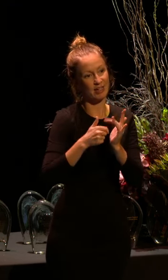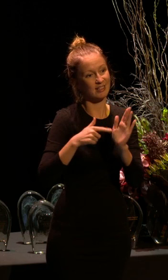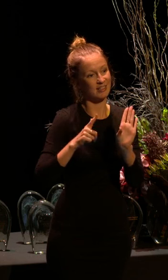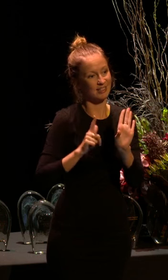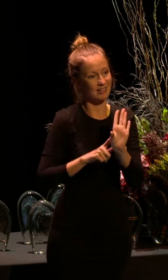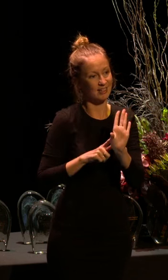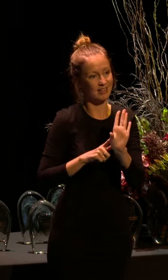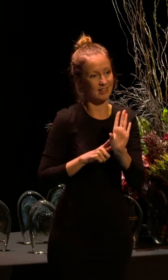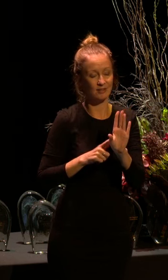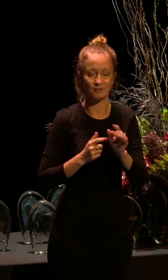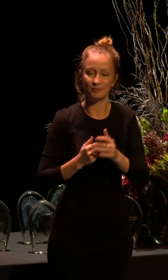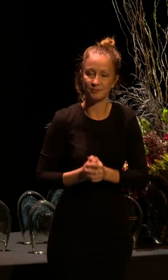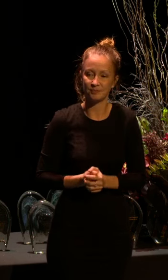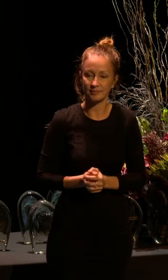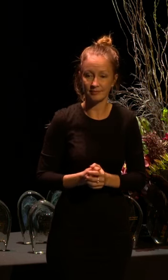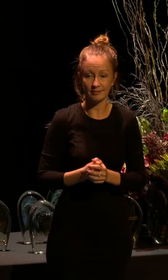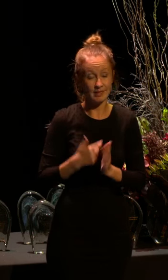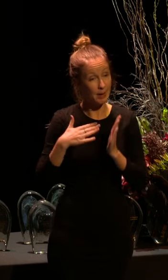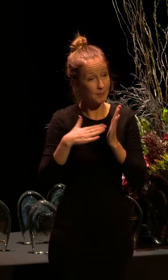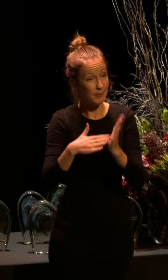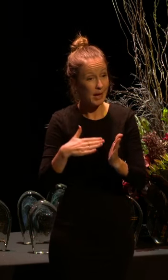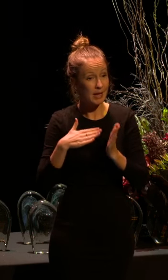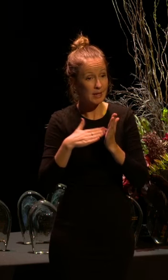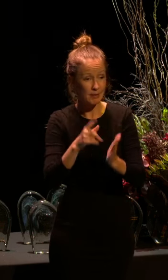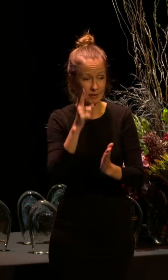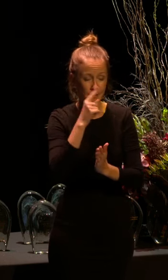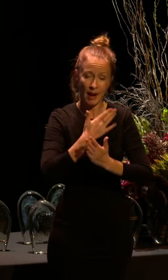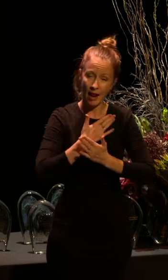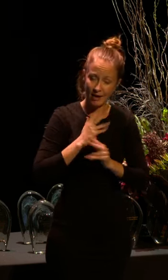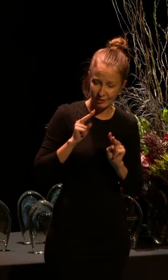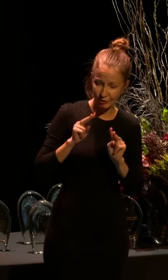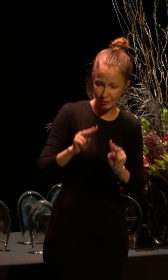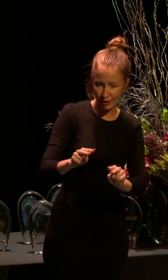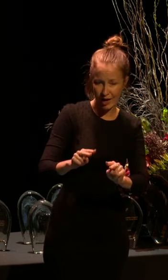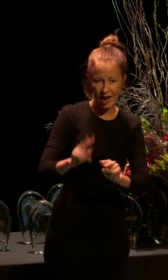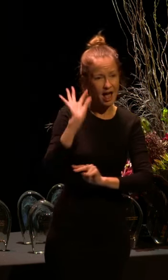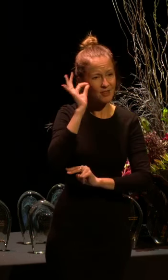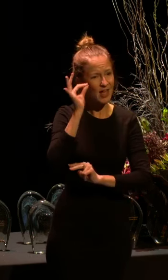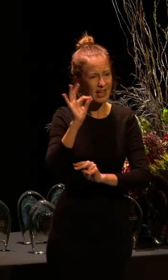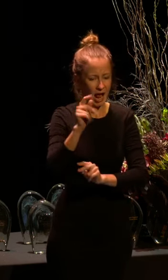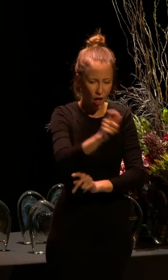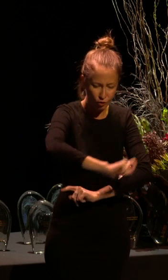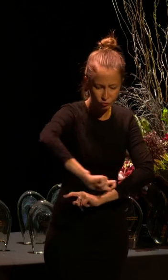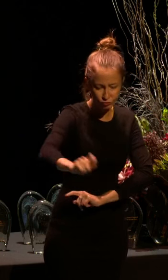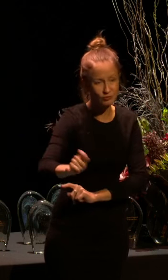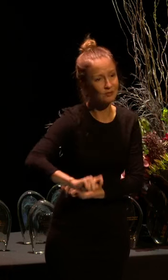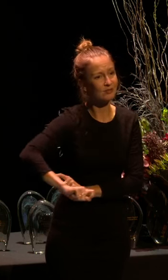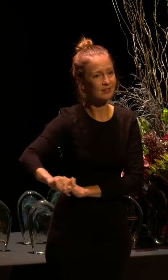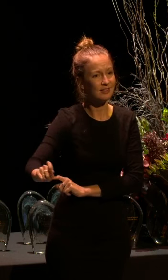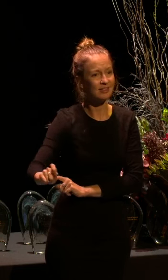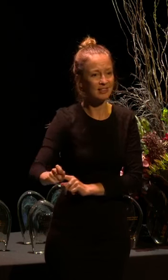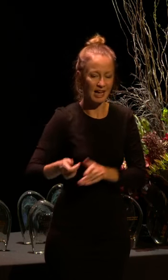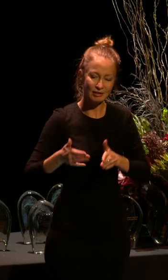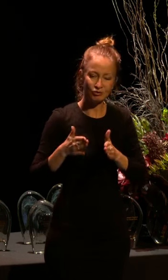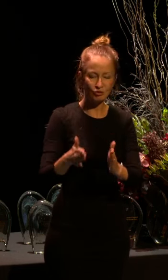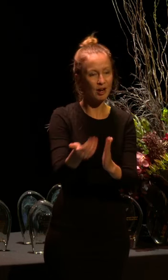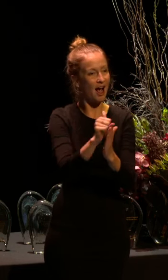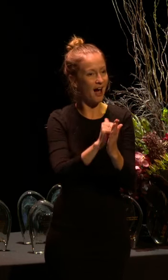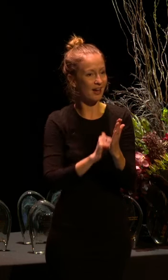with his elegant, enigmatic yellow chalk street art. And it is here, at the former Burton Street Tabernacle,